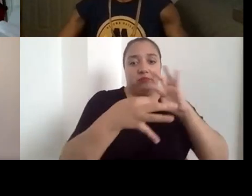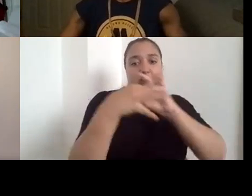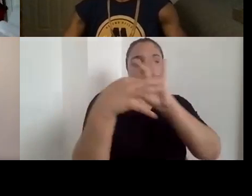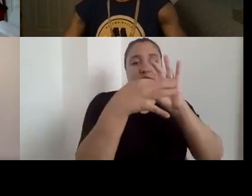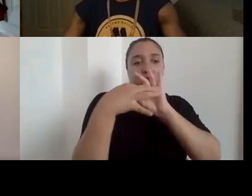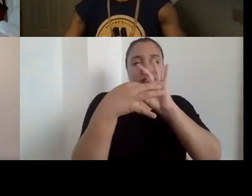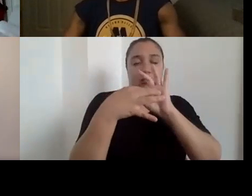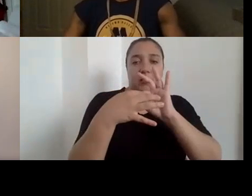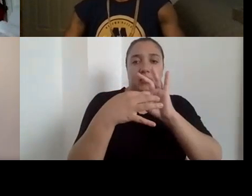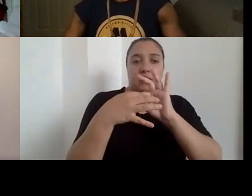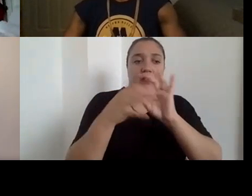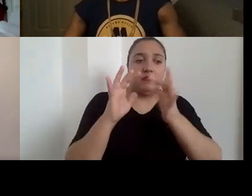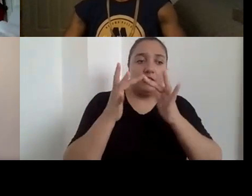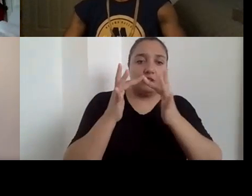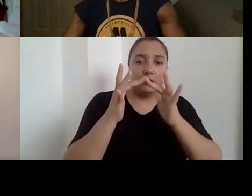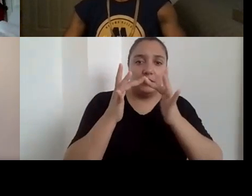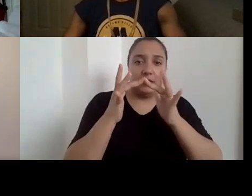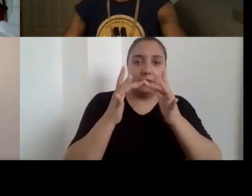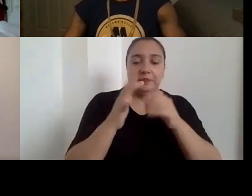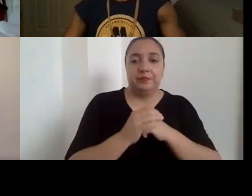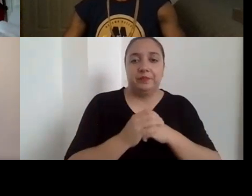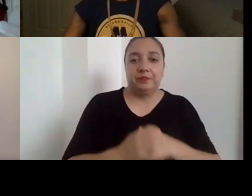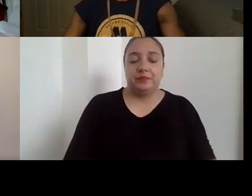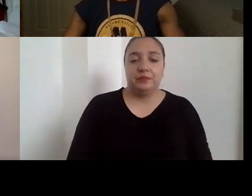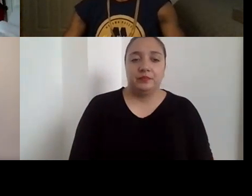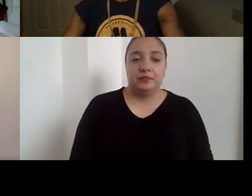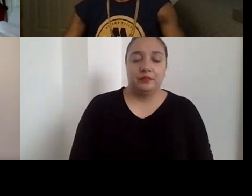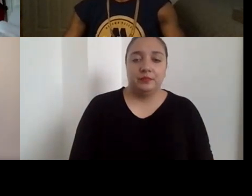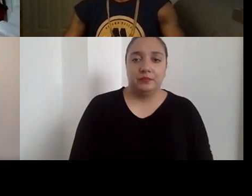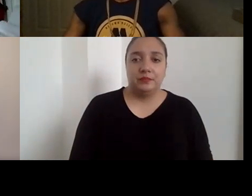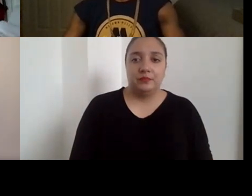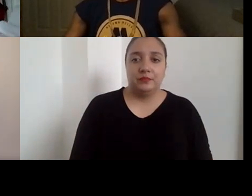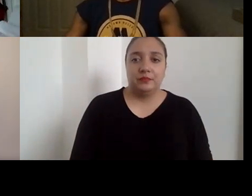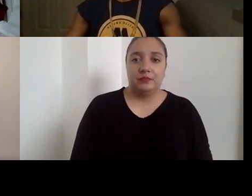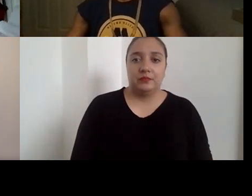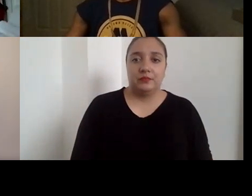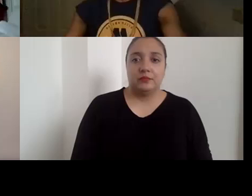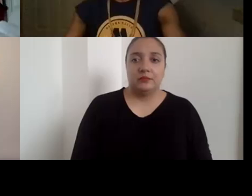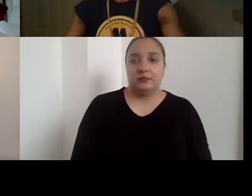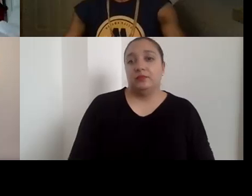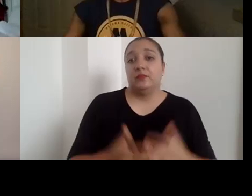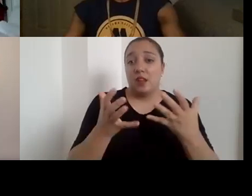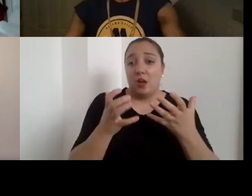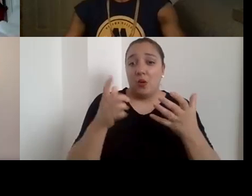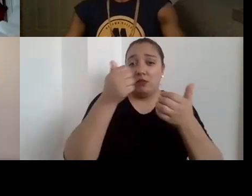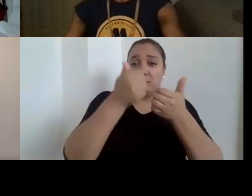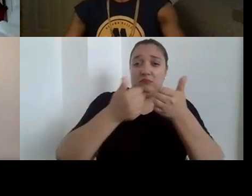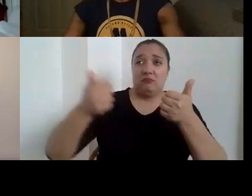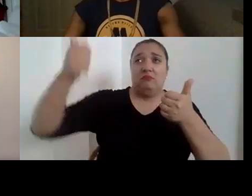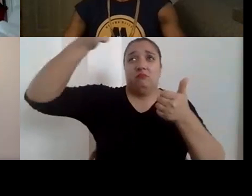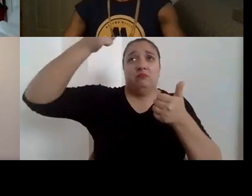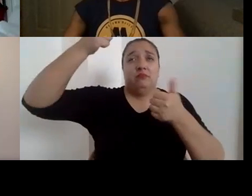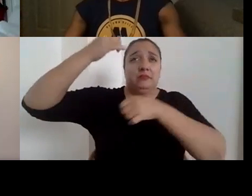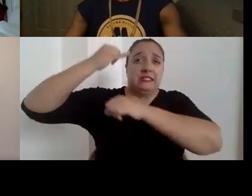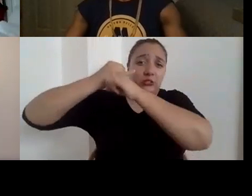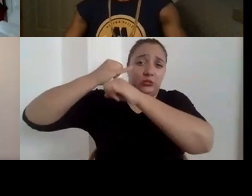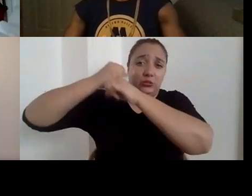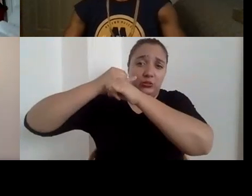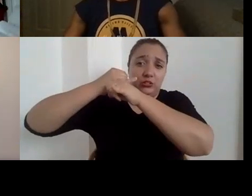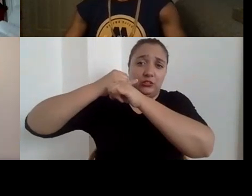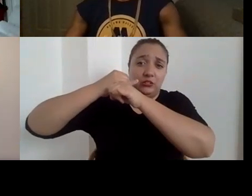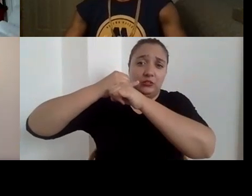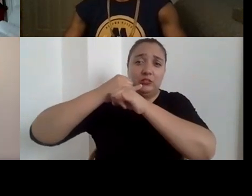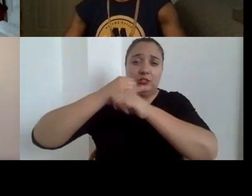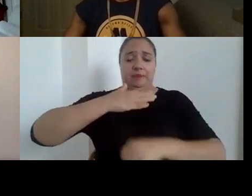and I want institutions to also pay for all